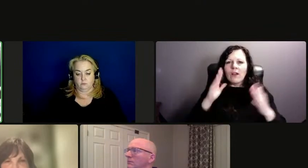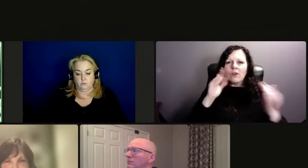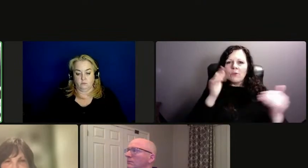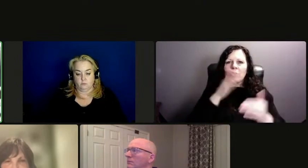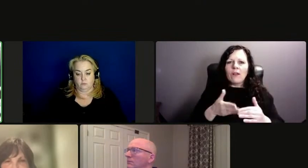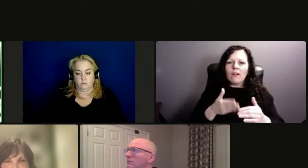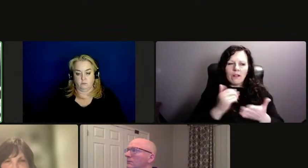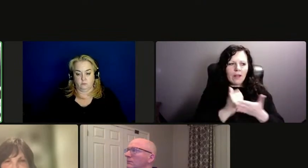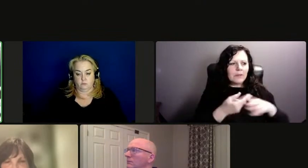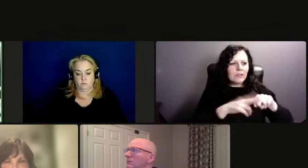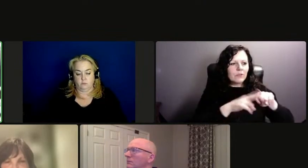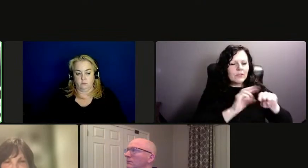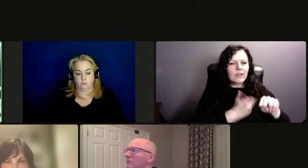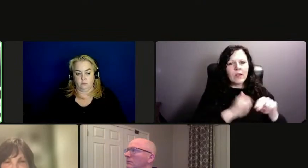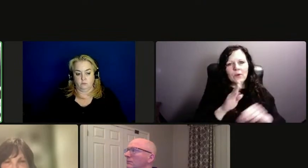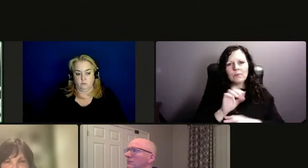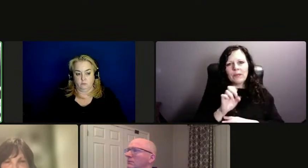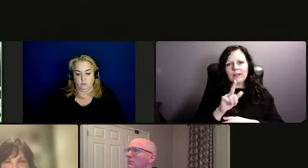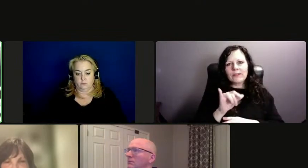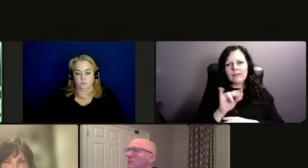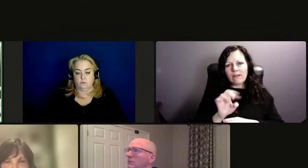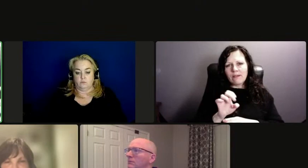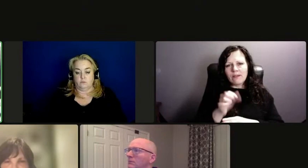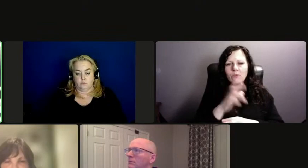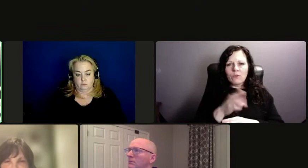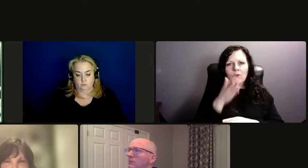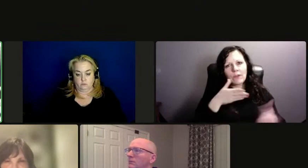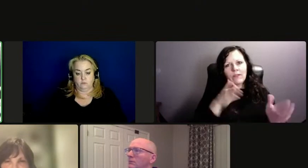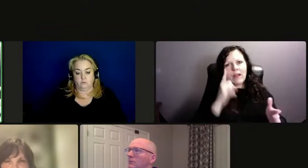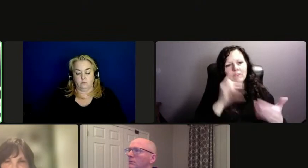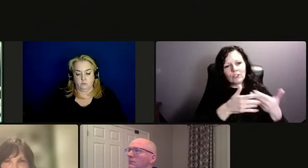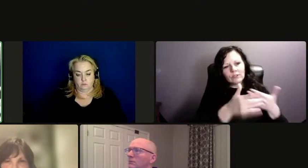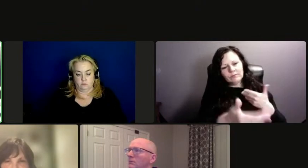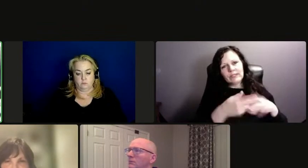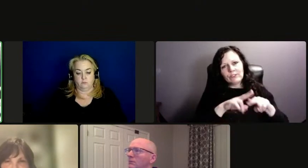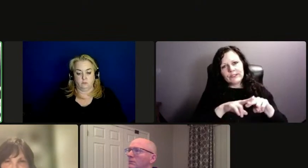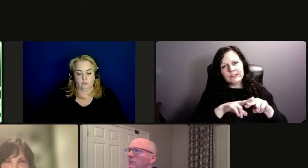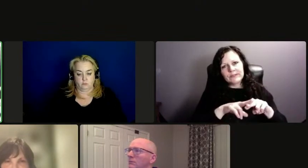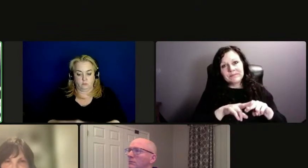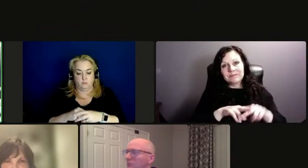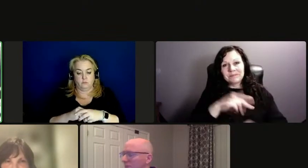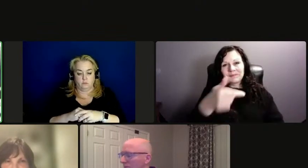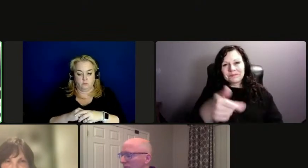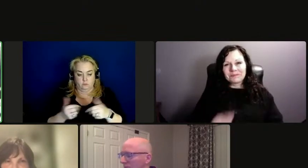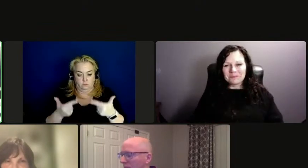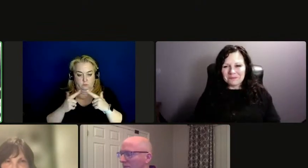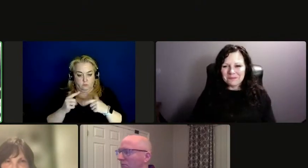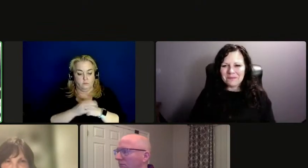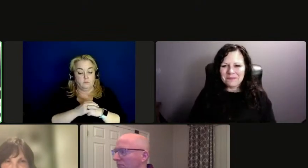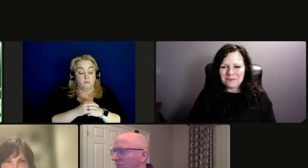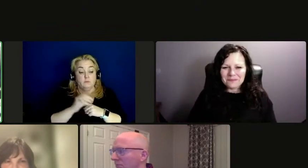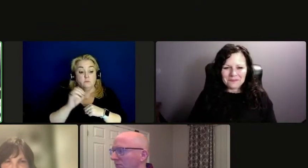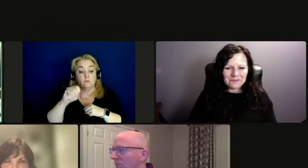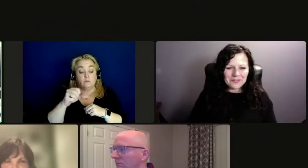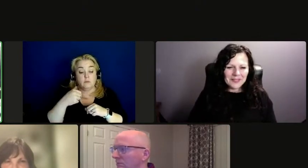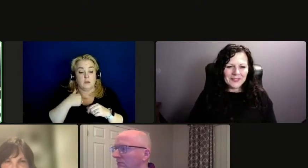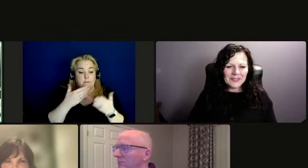THE COUNCIL LANDS FOR REVENUE OPTIONS INCLUDE SOME LEVEL VALLEY BASELINE INCREASES OR